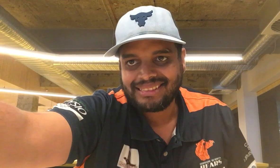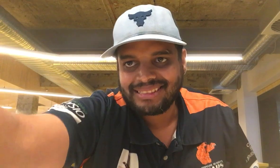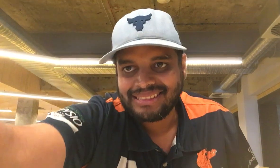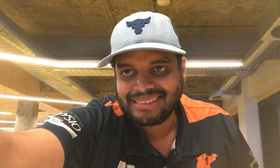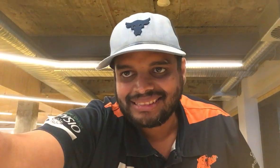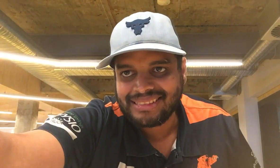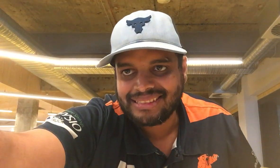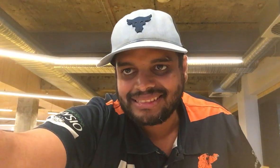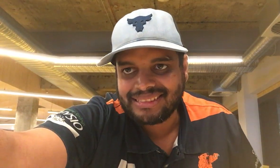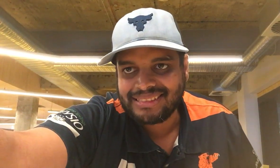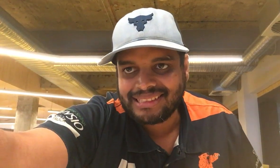( IBRAHIM TURN OFF )